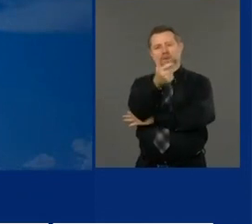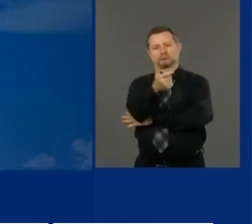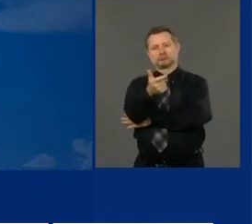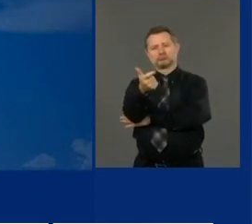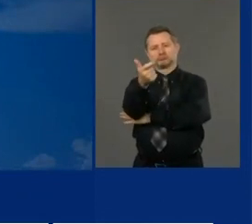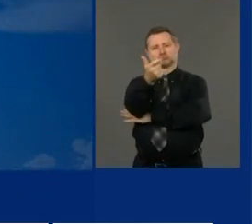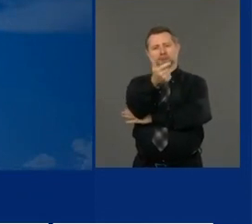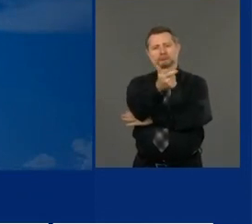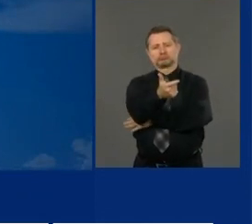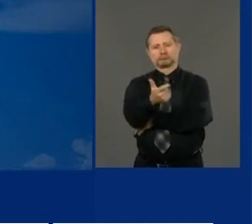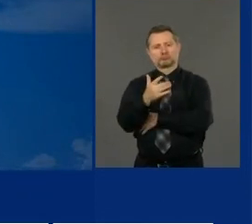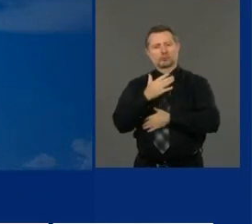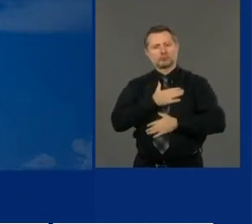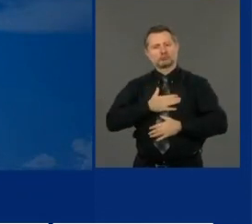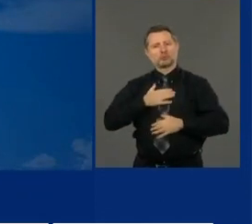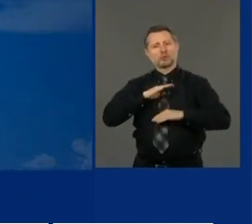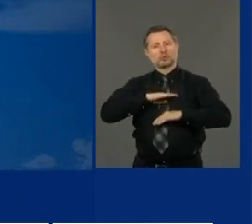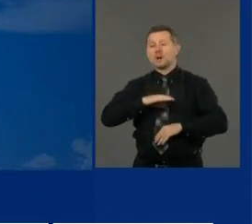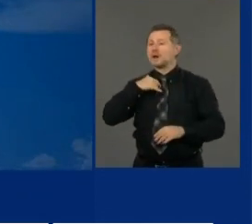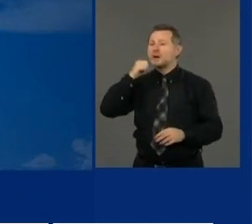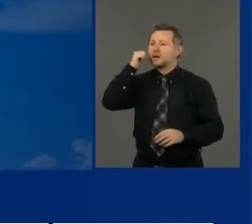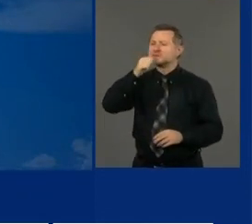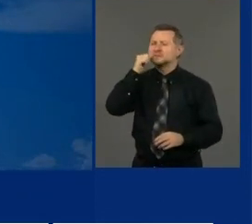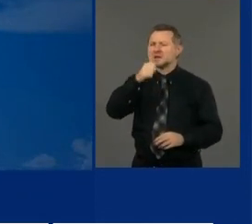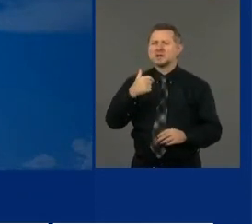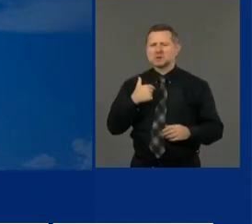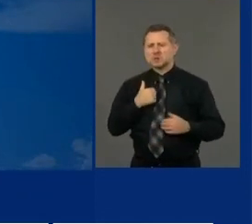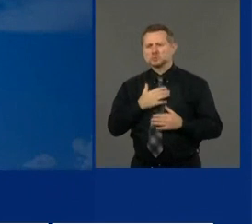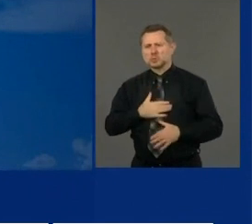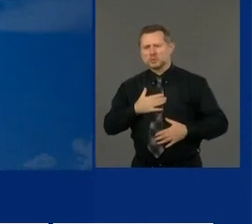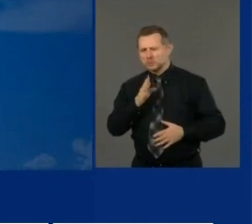TRYING TO SAY. THAT IS POSTER ART.